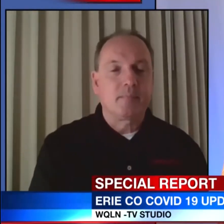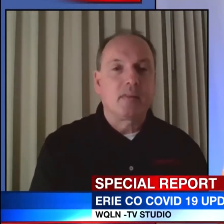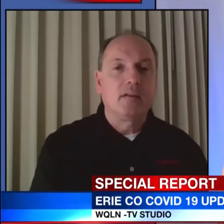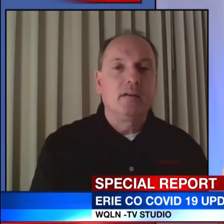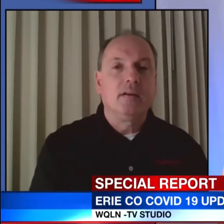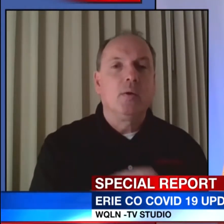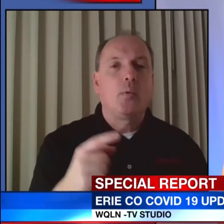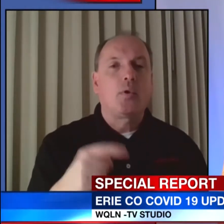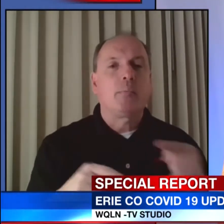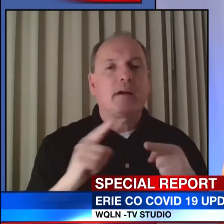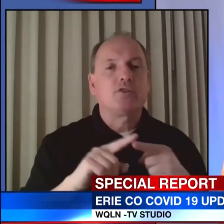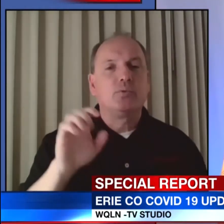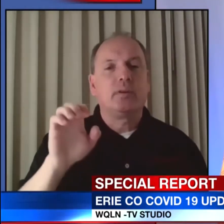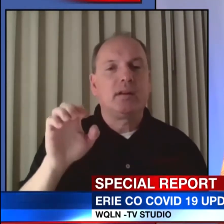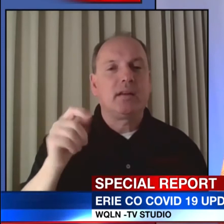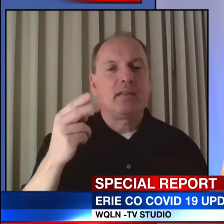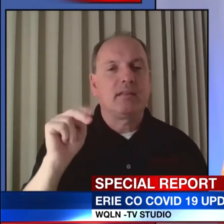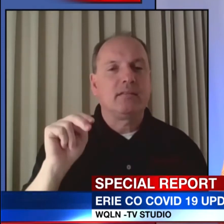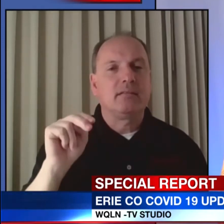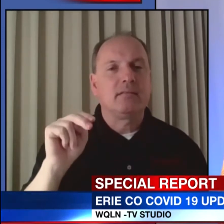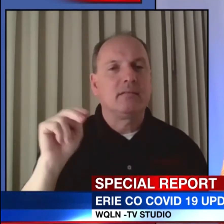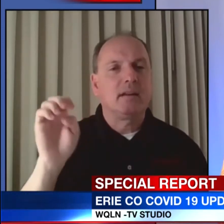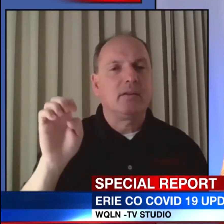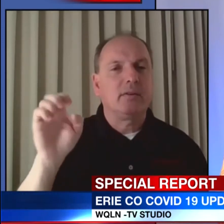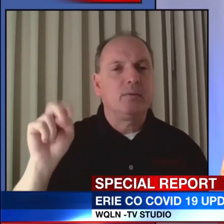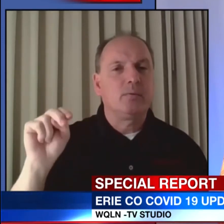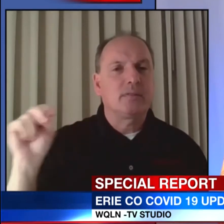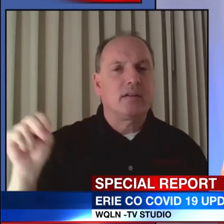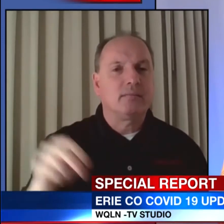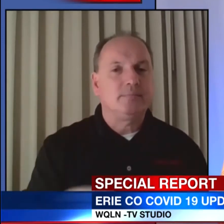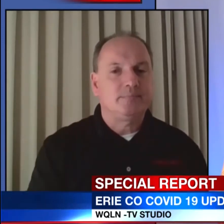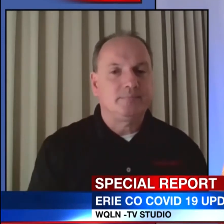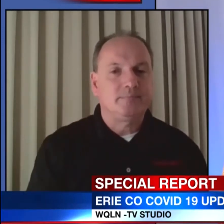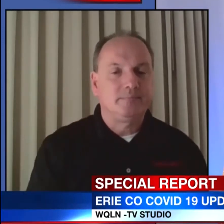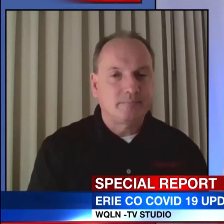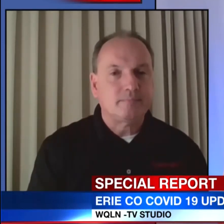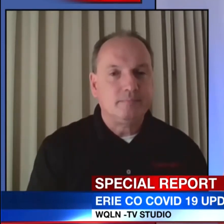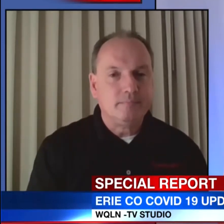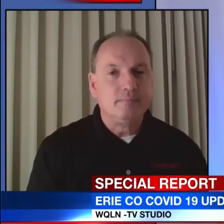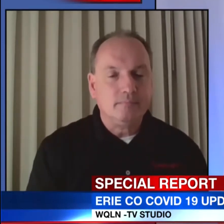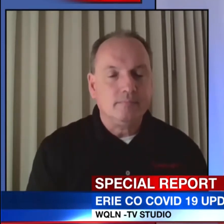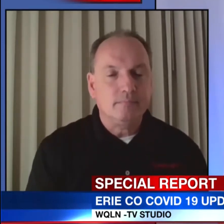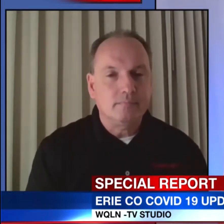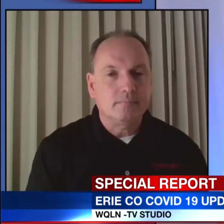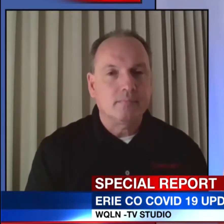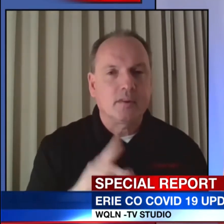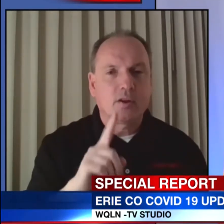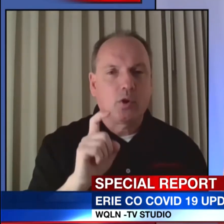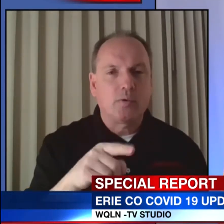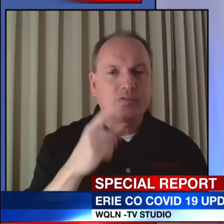TO KEEP INFECTIONS DOWN. THANKS. THANK YOU. WE'LL GO BACK TO ERIE NEWS NOW.